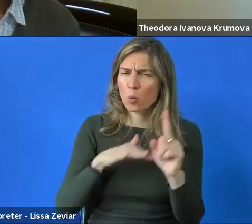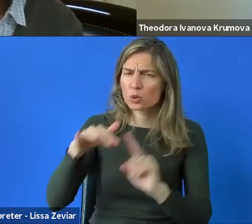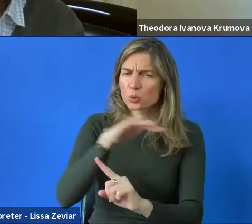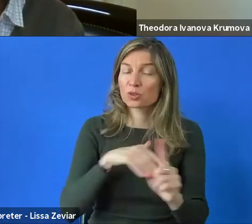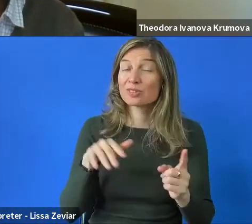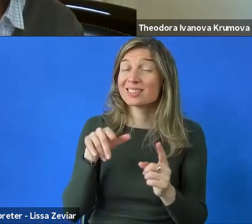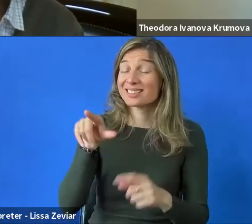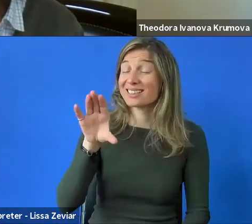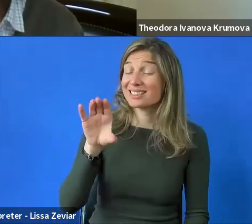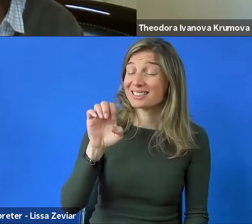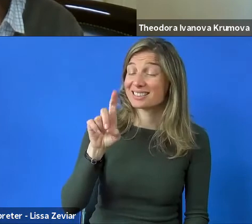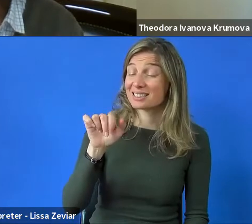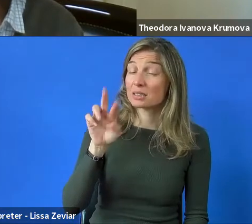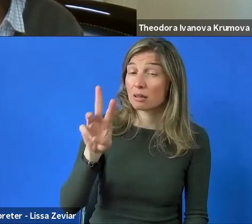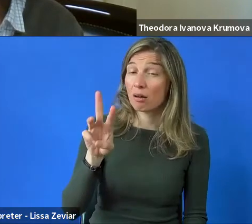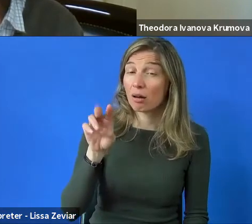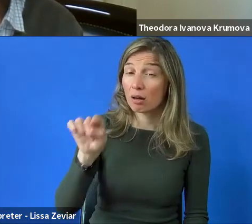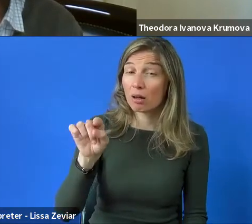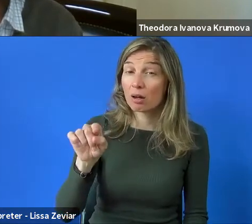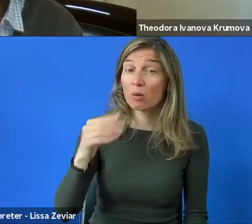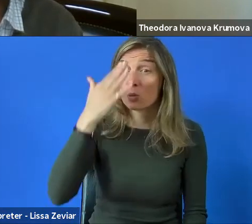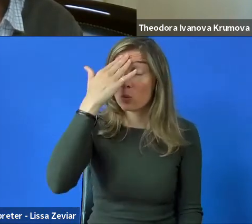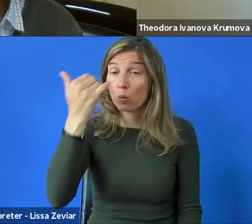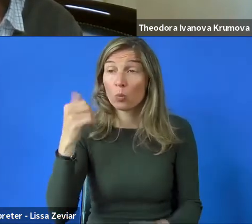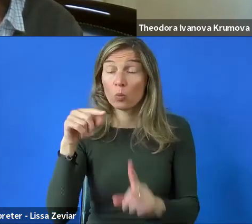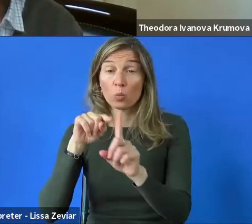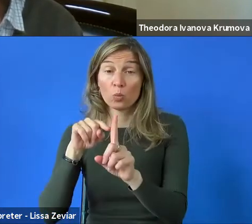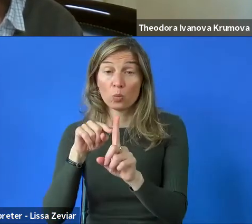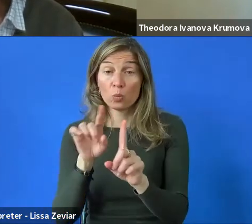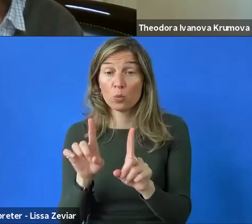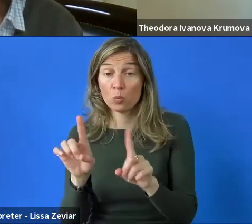submitted on behalf of a diseased mother and children,